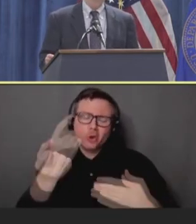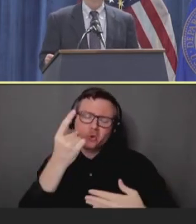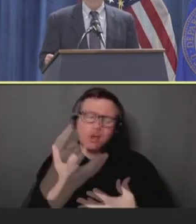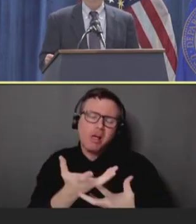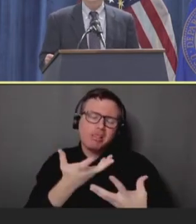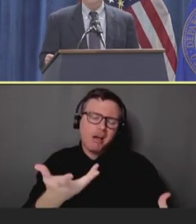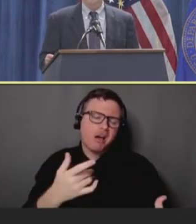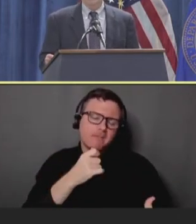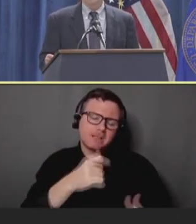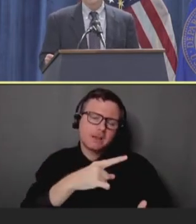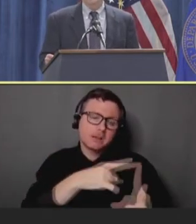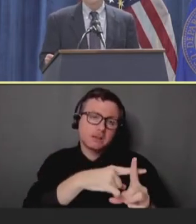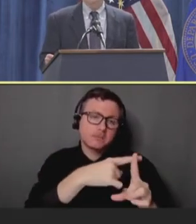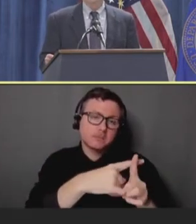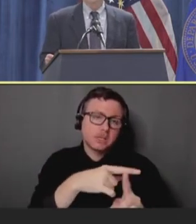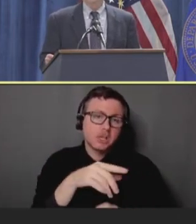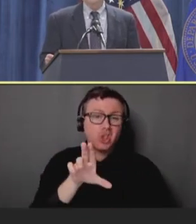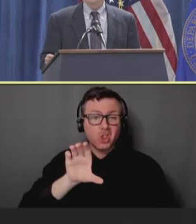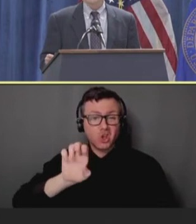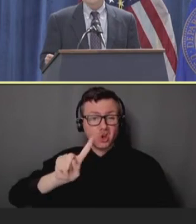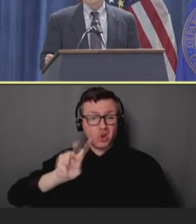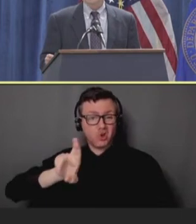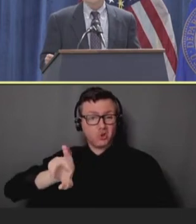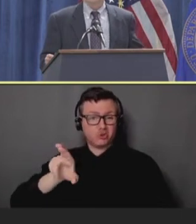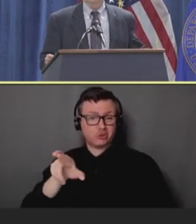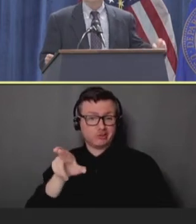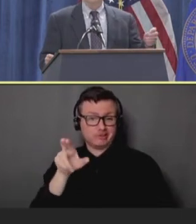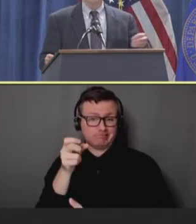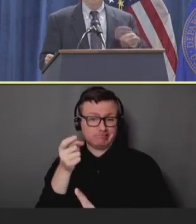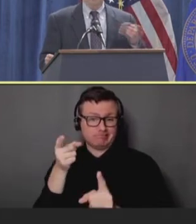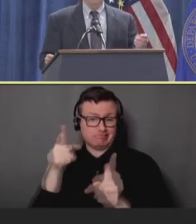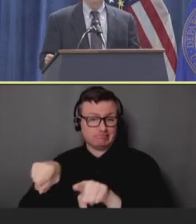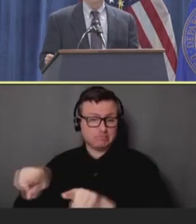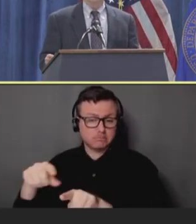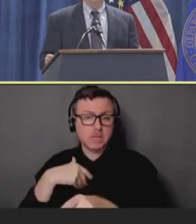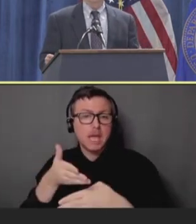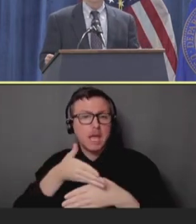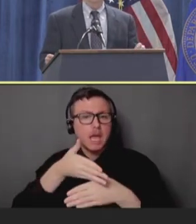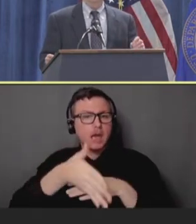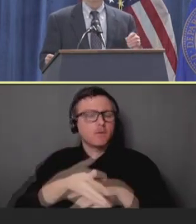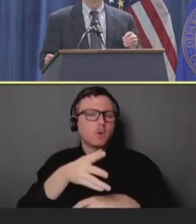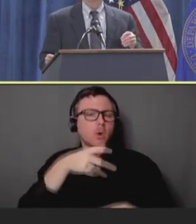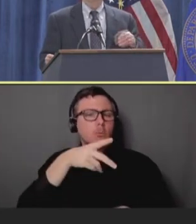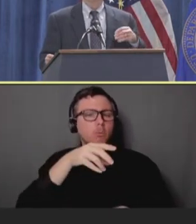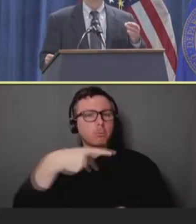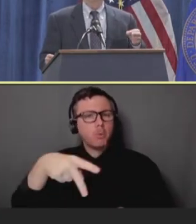There was the Cutter [phonetic sp] incident, right after the polio rollout, where due to